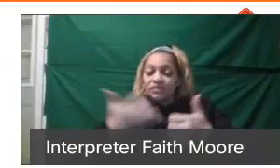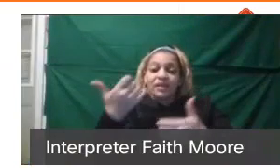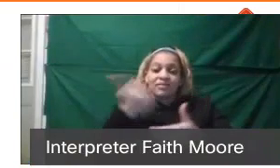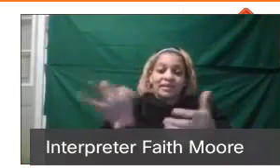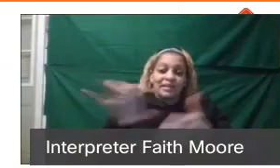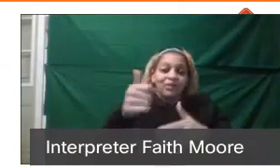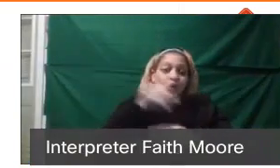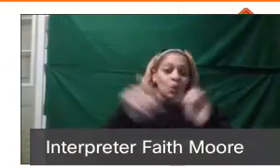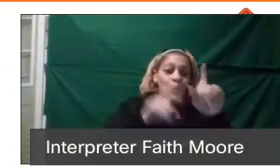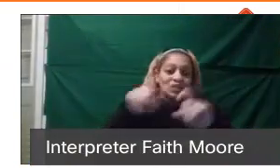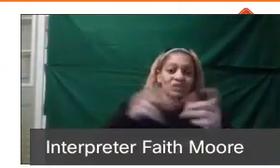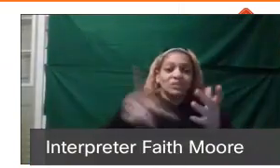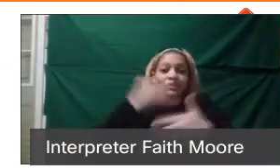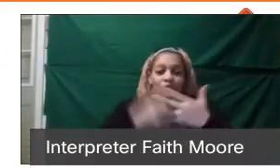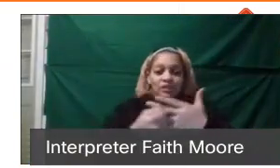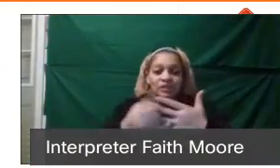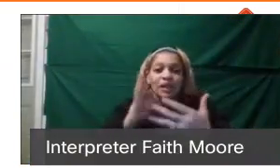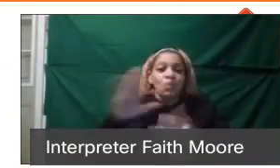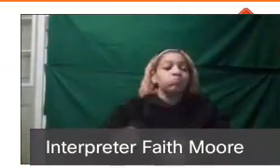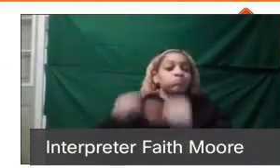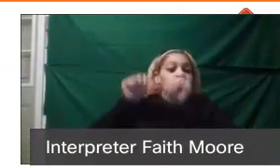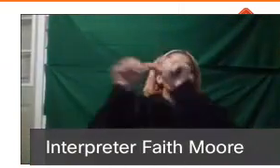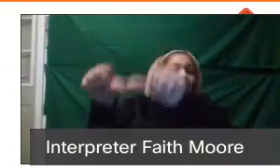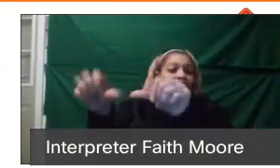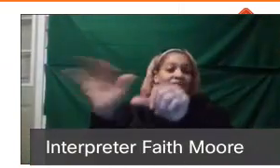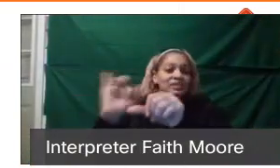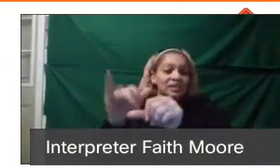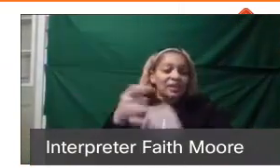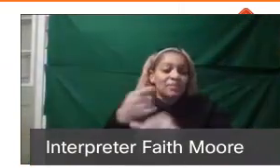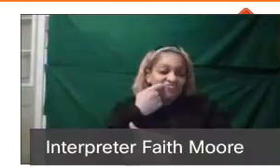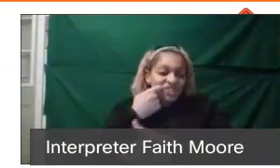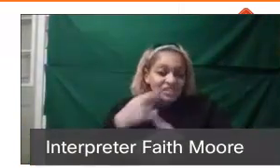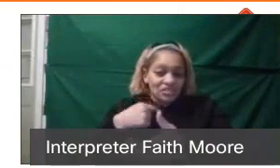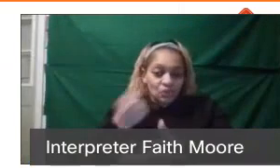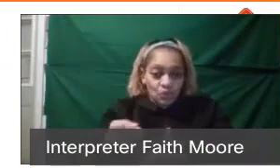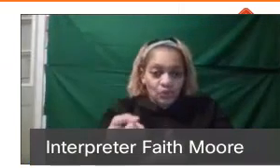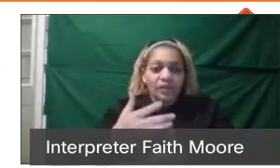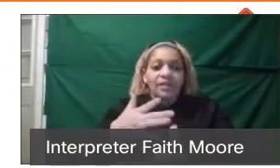And also, we're going to post them to, like I said earlier on the budget group side, that's the link. He just.